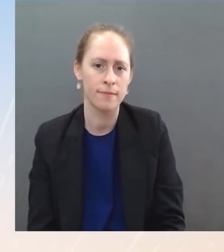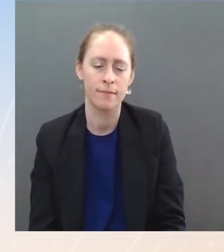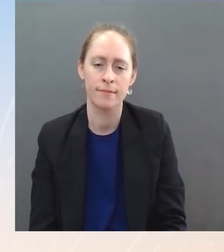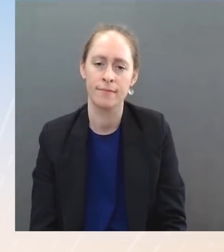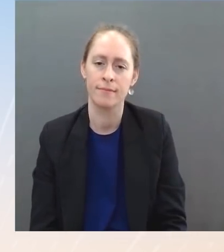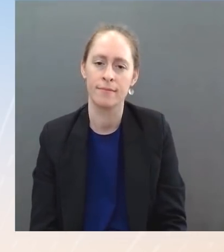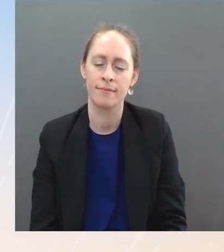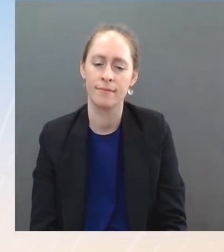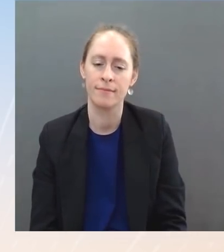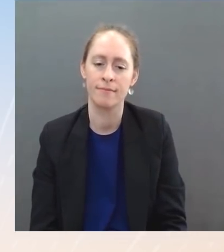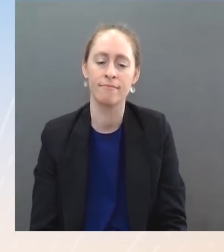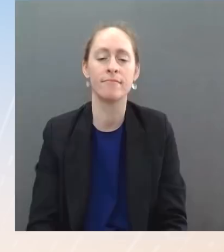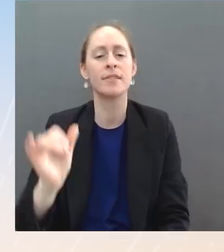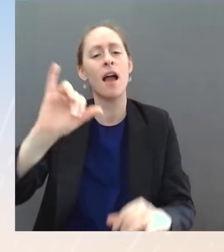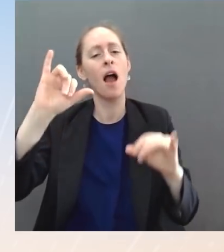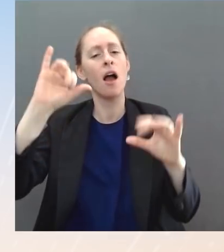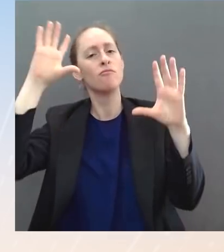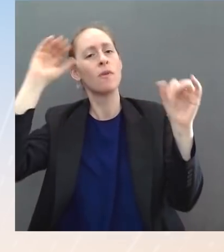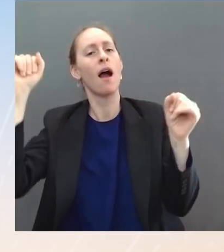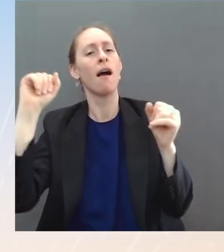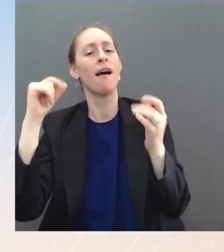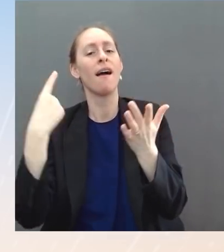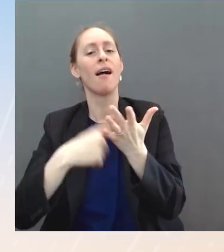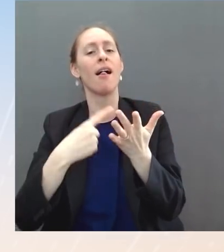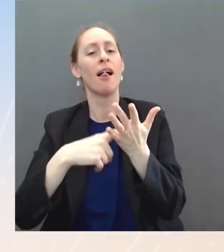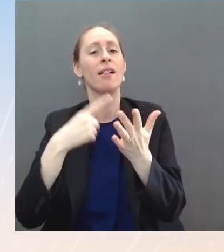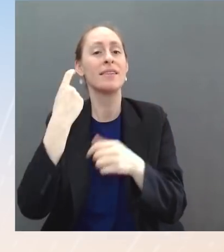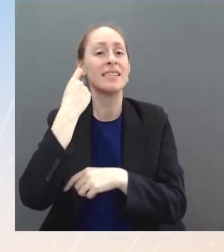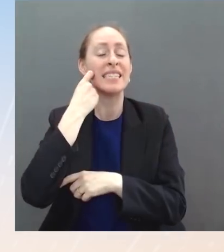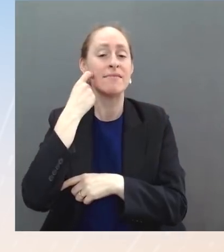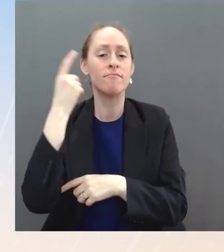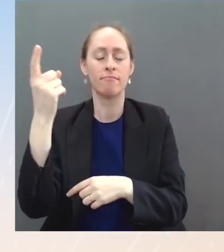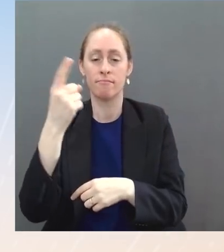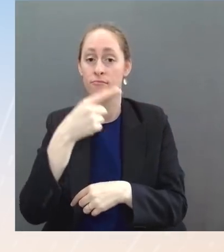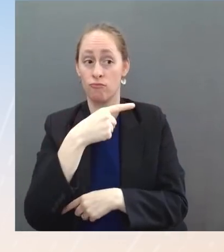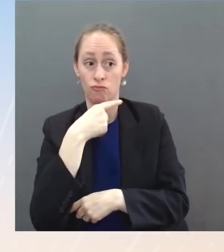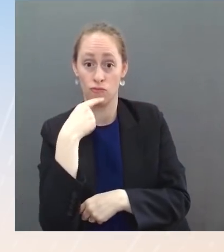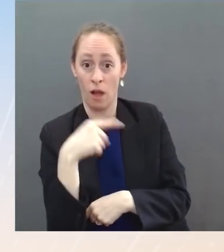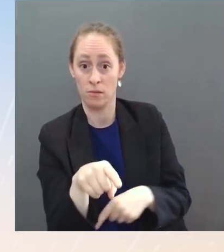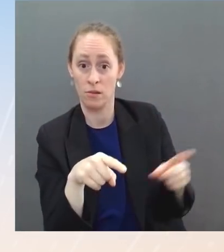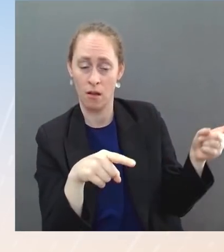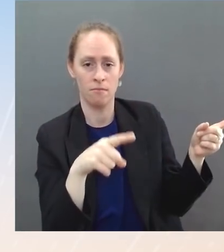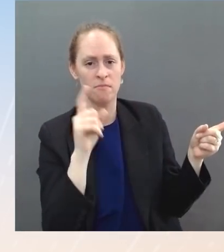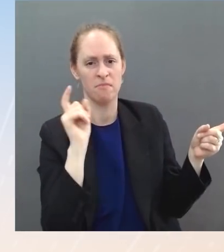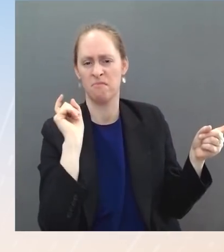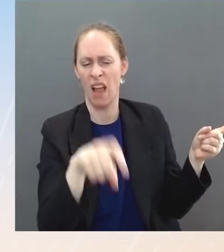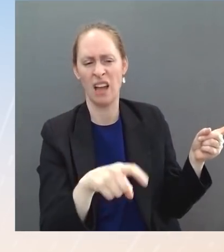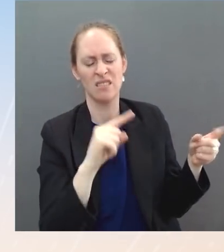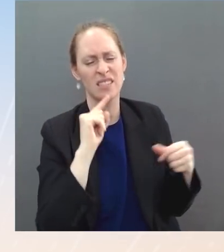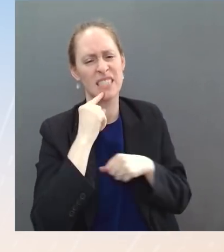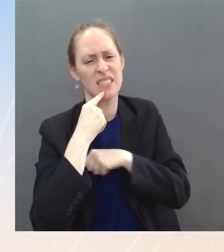which is that Russia will pay a severe price. We have communicated to them directly. We have coordinated with our allies and partners. And I'm not going to go further